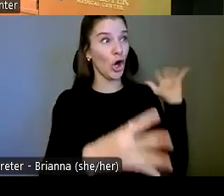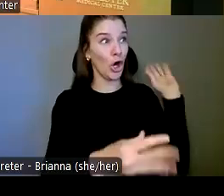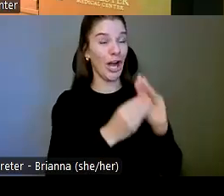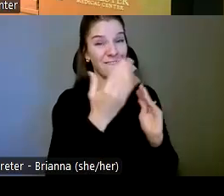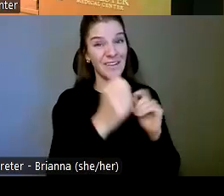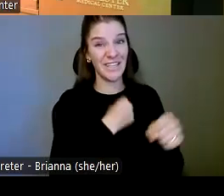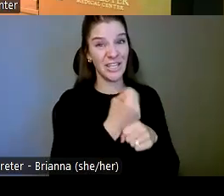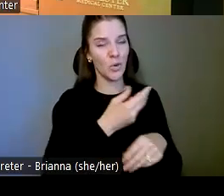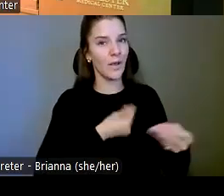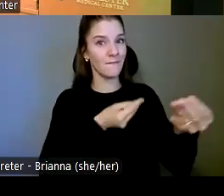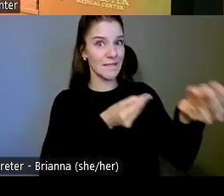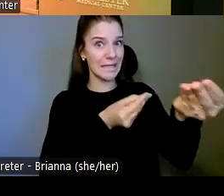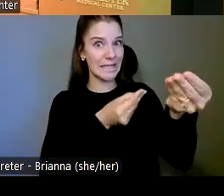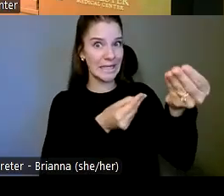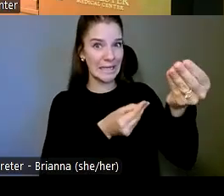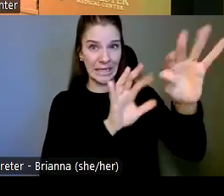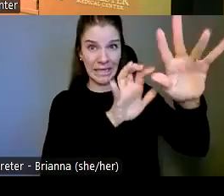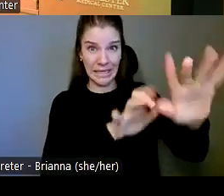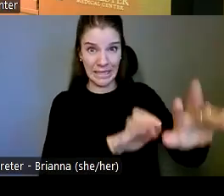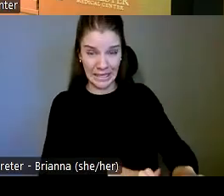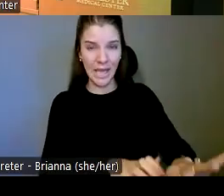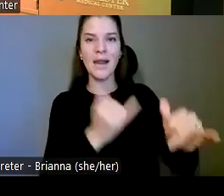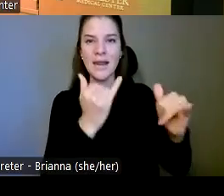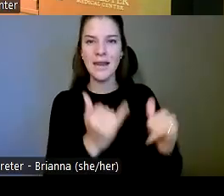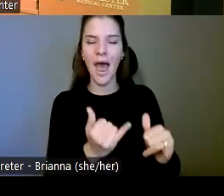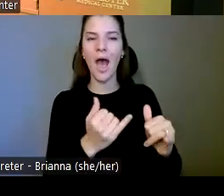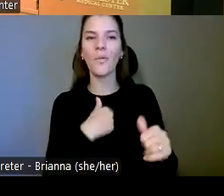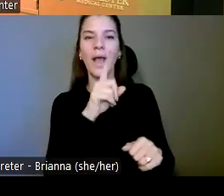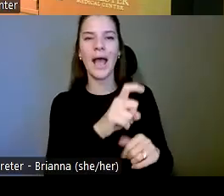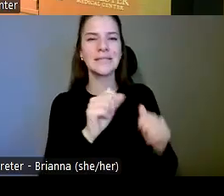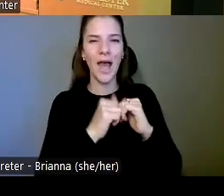this thing and say you can then say, "How do you start a program? What are the what's the process